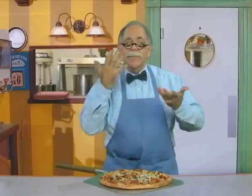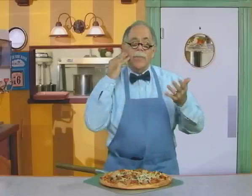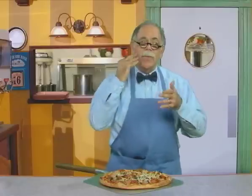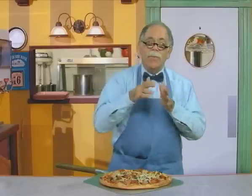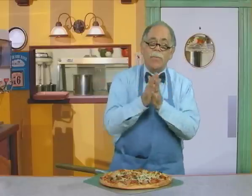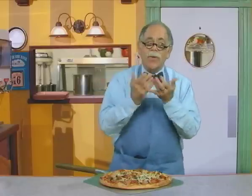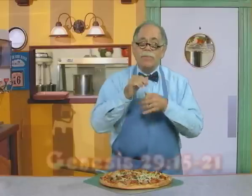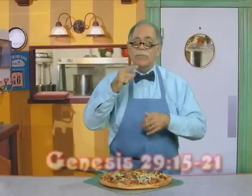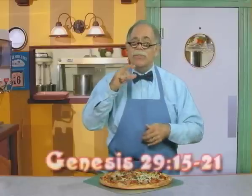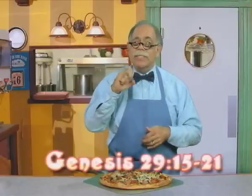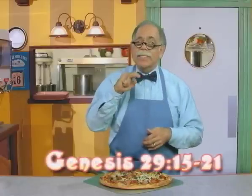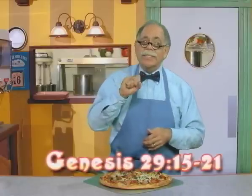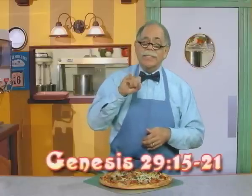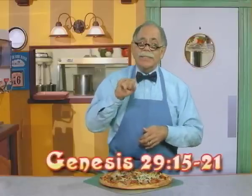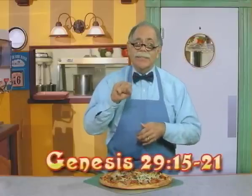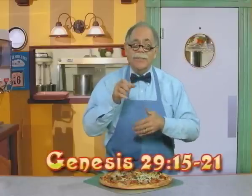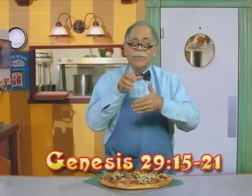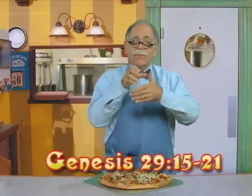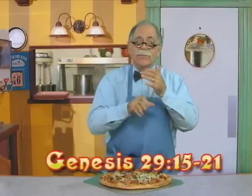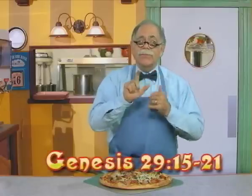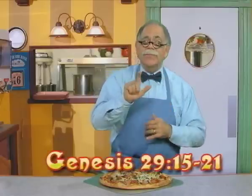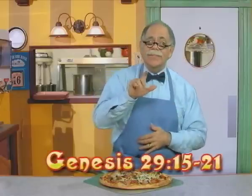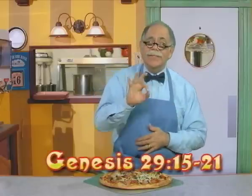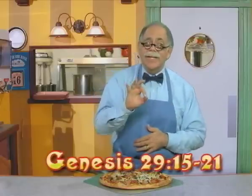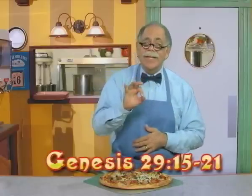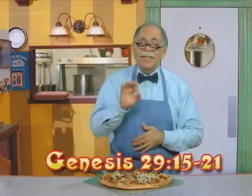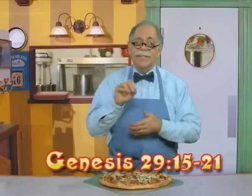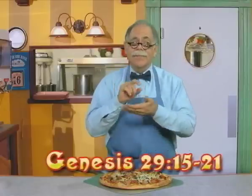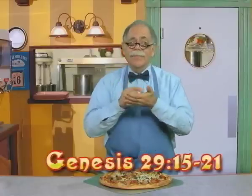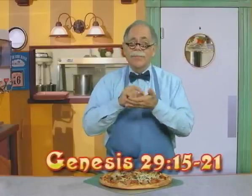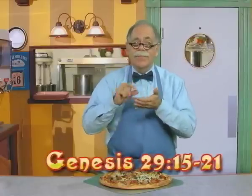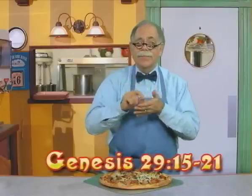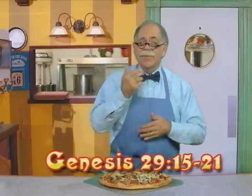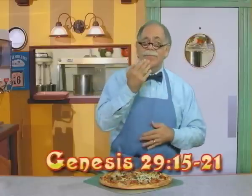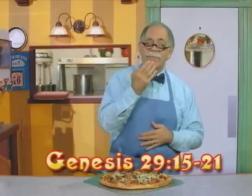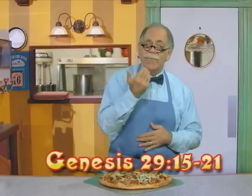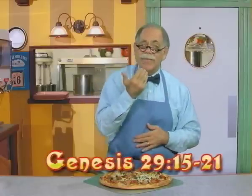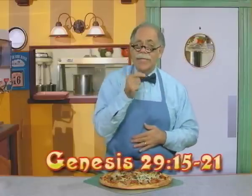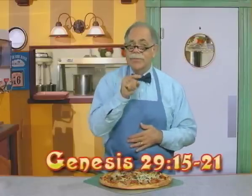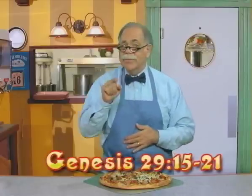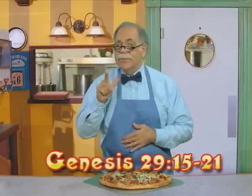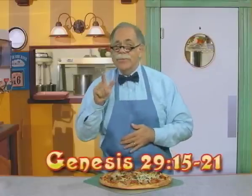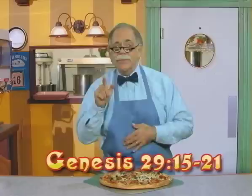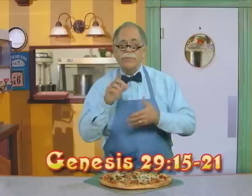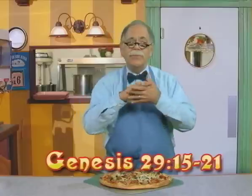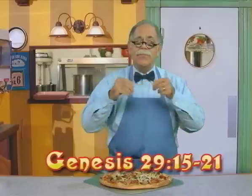LET'S LOOK AT GENESIS 29, VERSES 15 THROUGH 21.